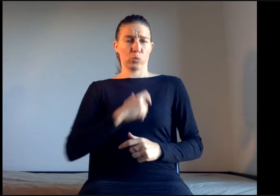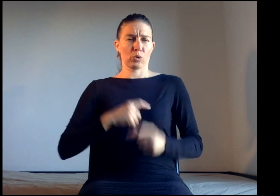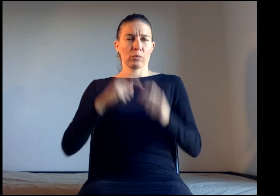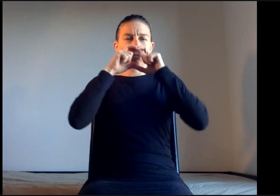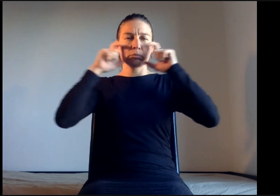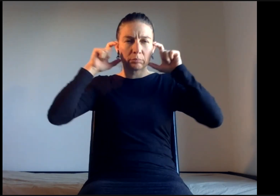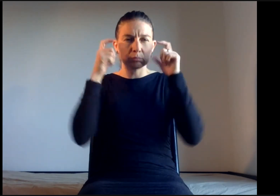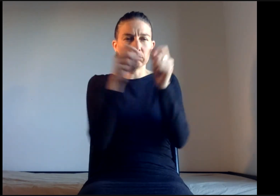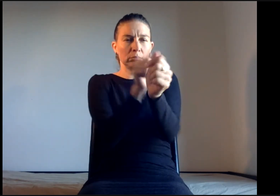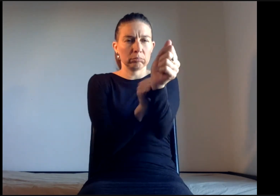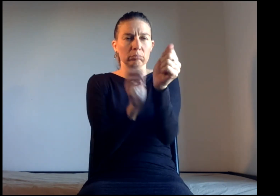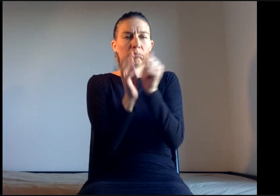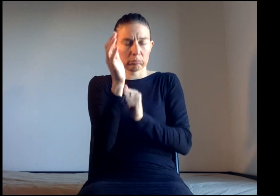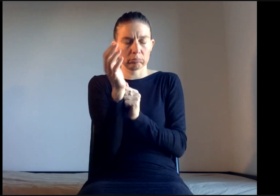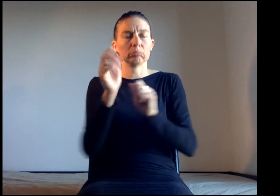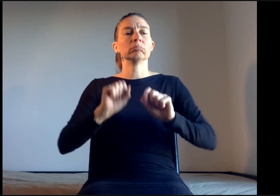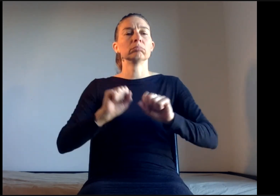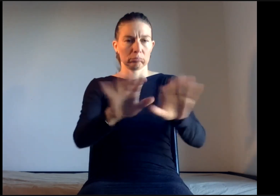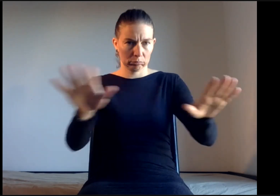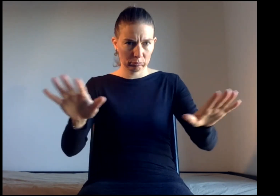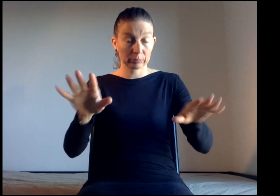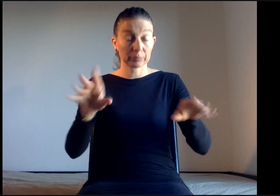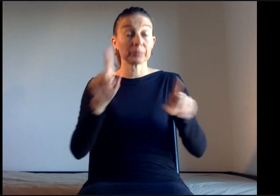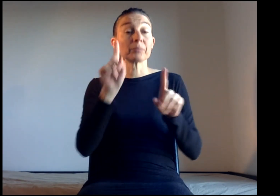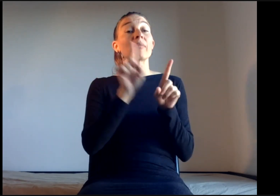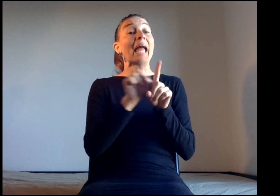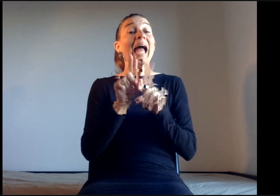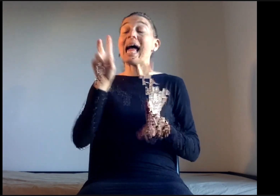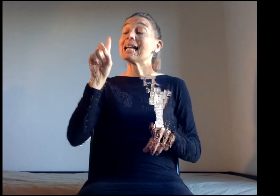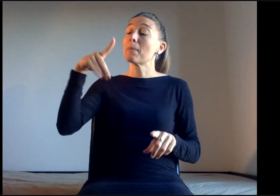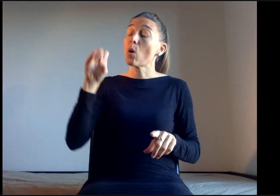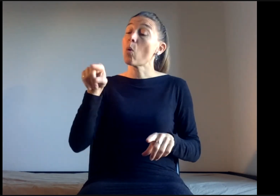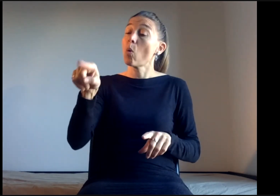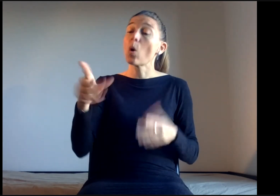DPOs are being consulted and invited to important meetings.